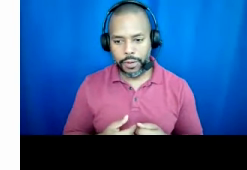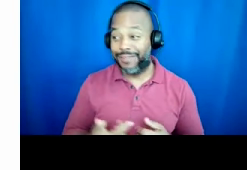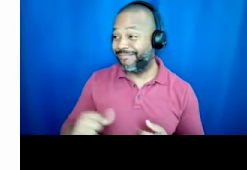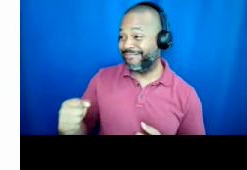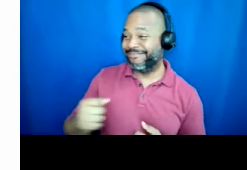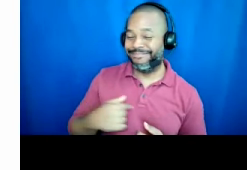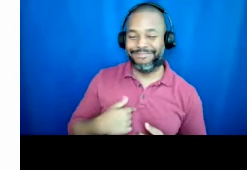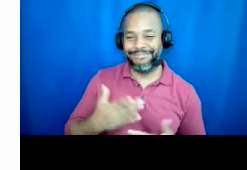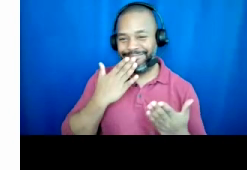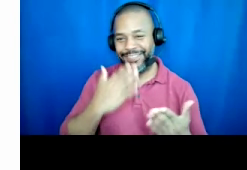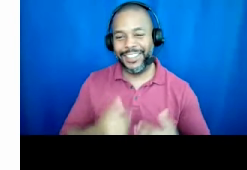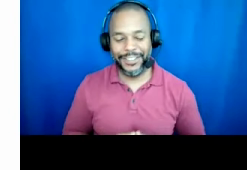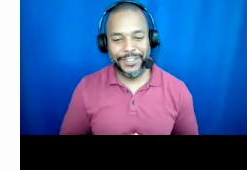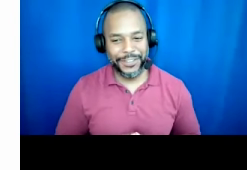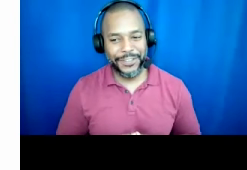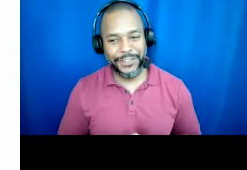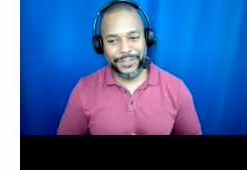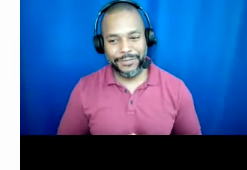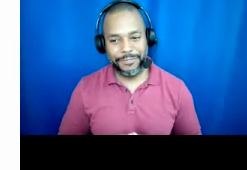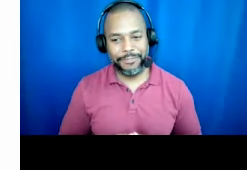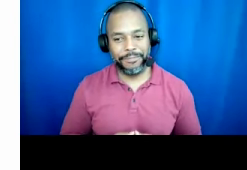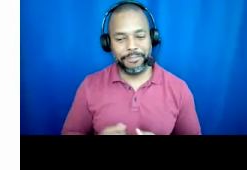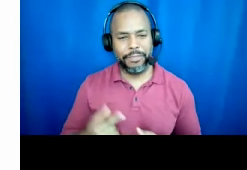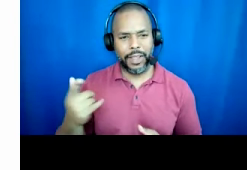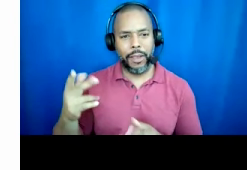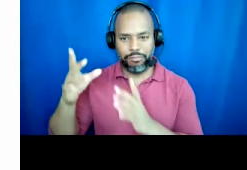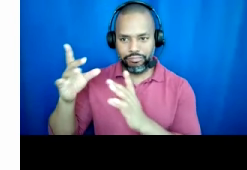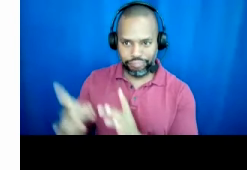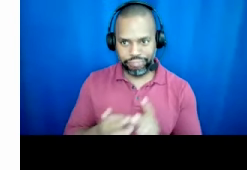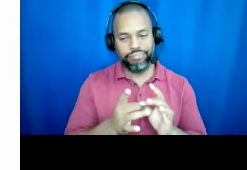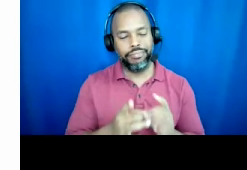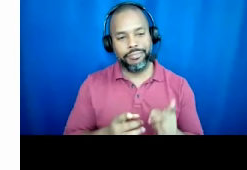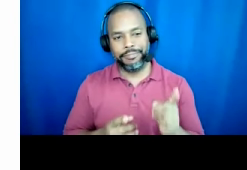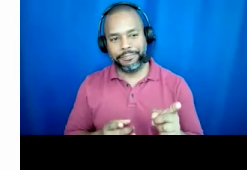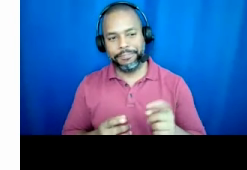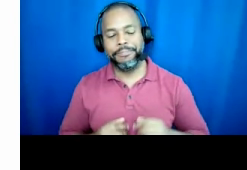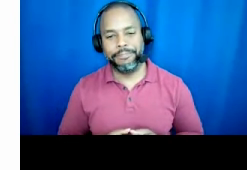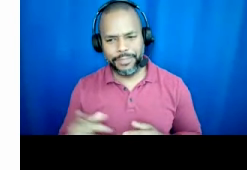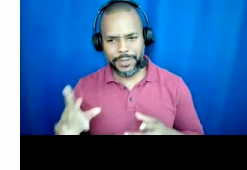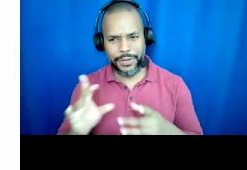And I'll just dovetail off of, Kherstin's comment on the previous slide.